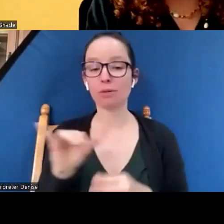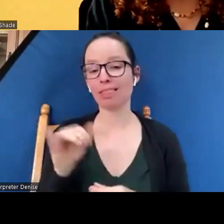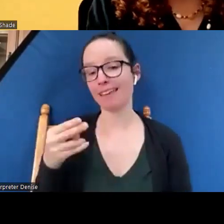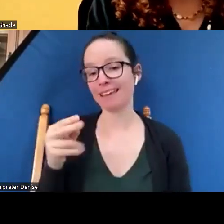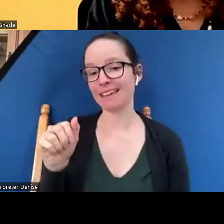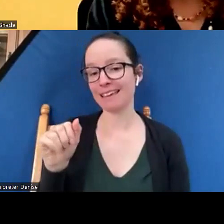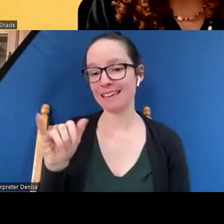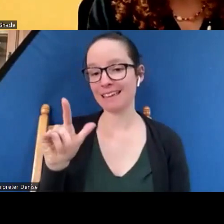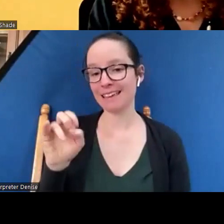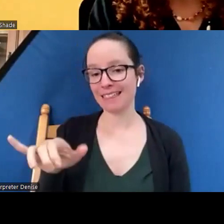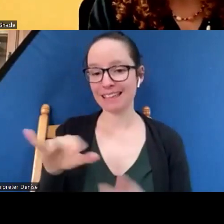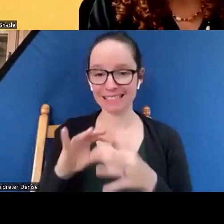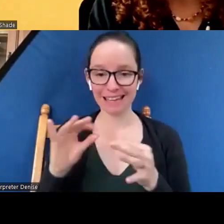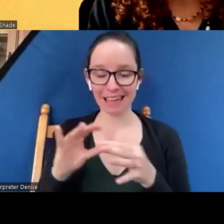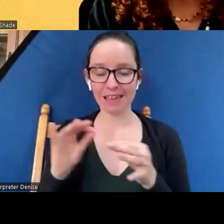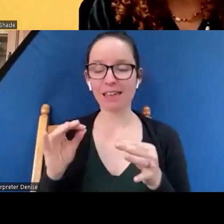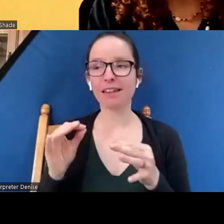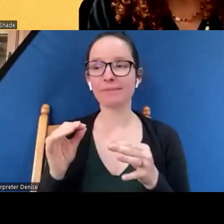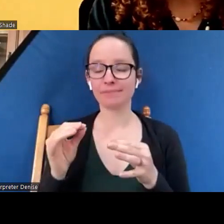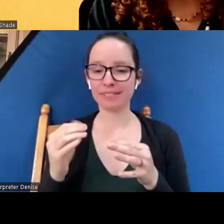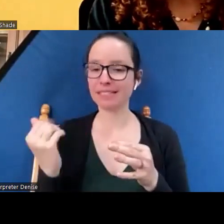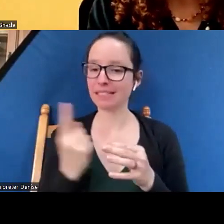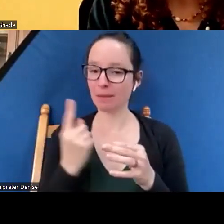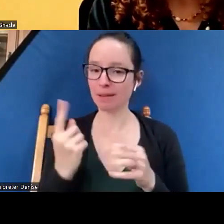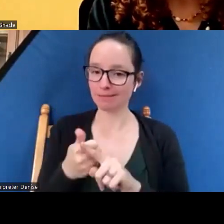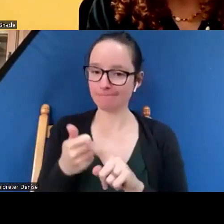facilitator and comfortable getting that kind of feedback to